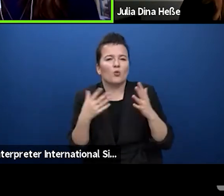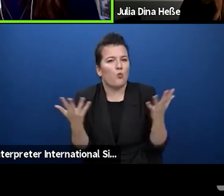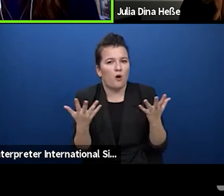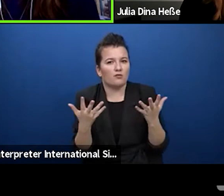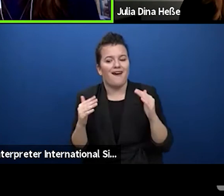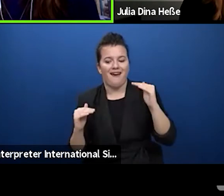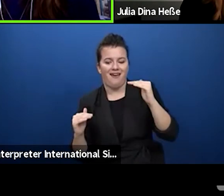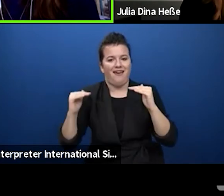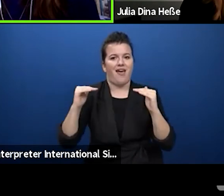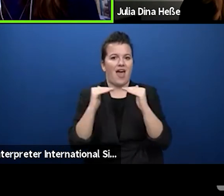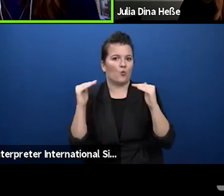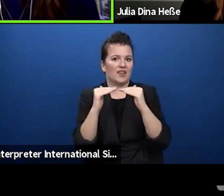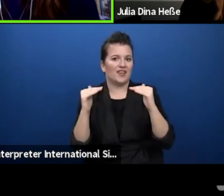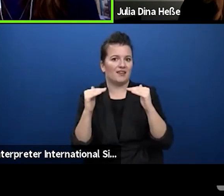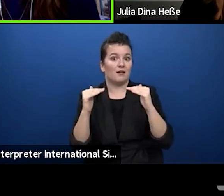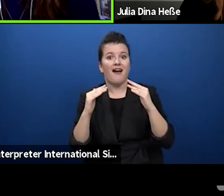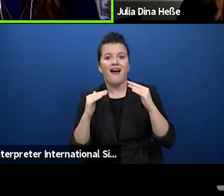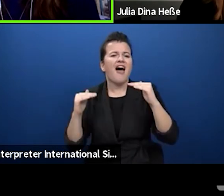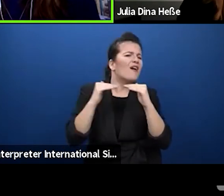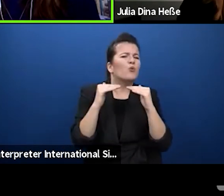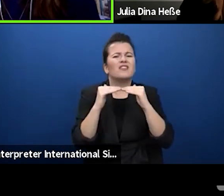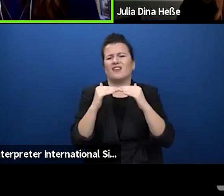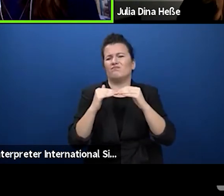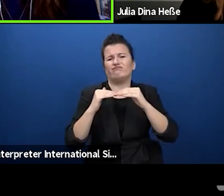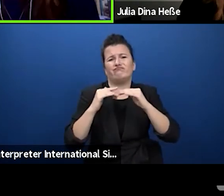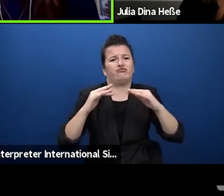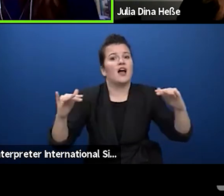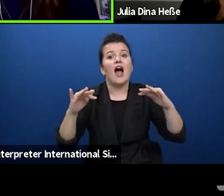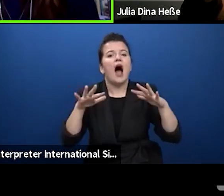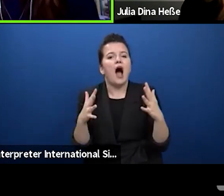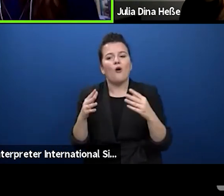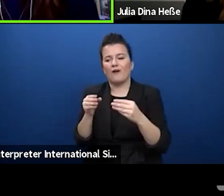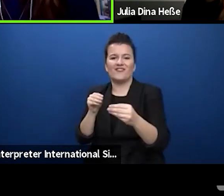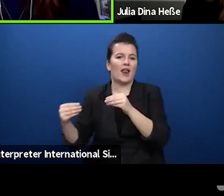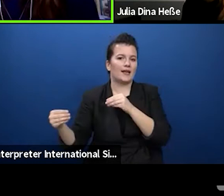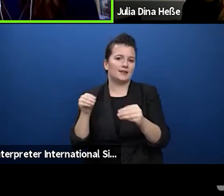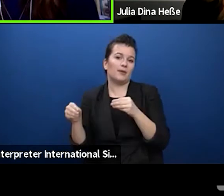and that requires flexibility, it requires profound change, it requires